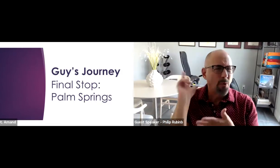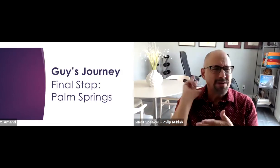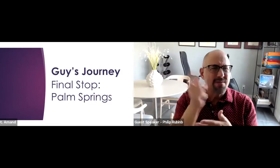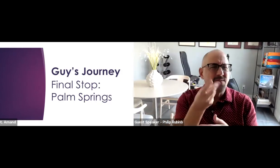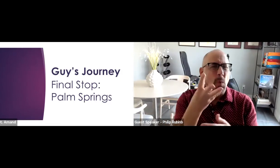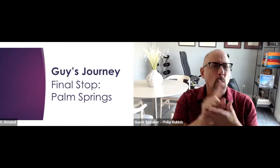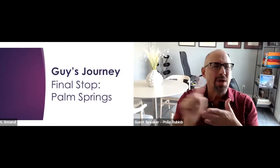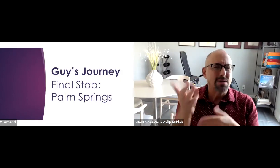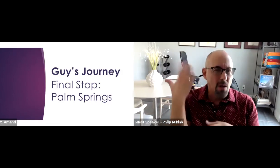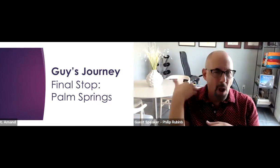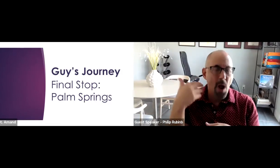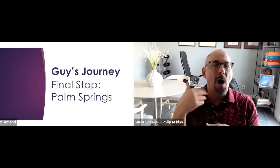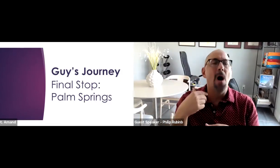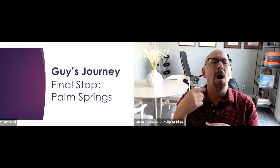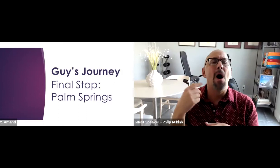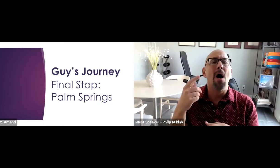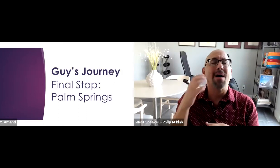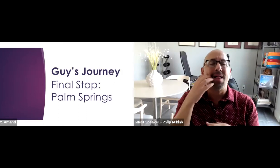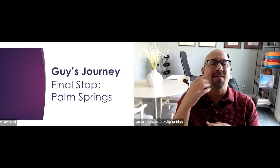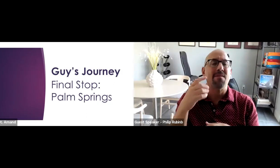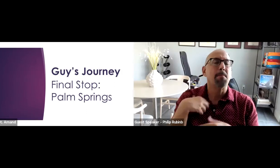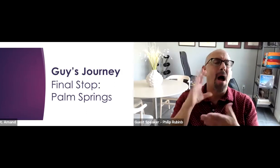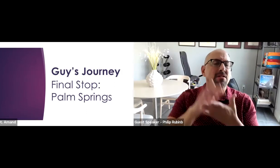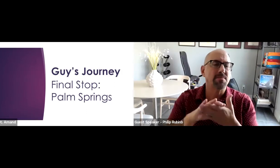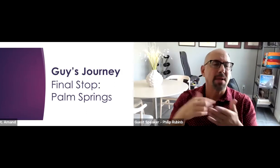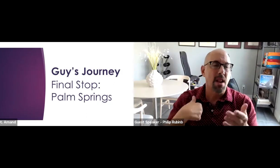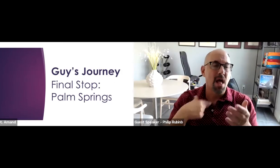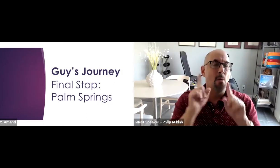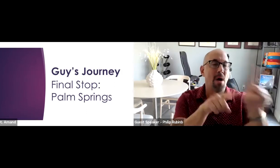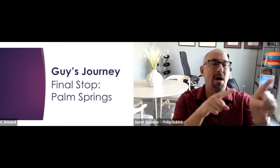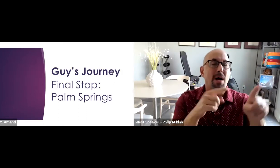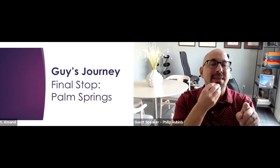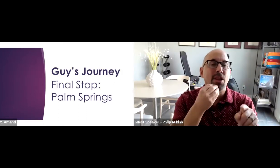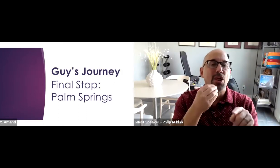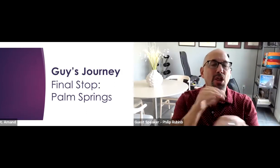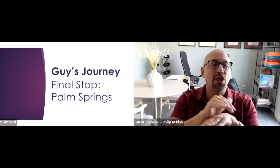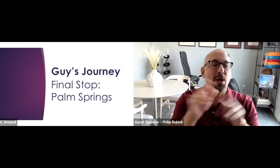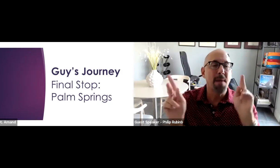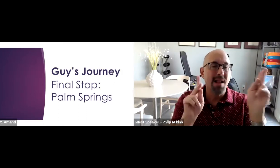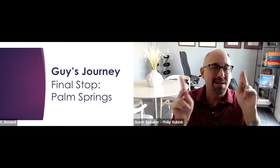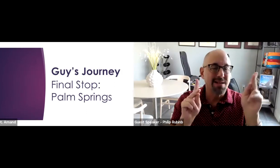but probably about three or four weeks ago, actually, this happened.